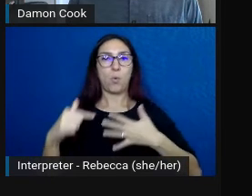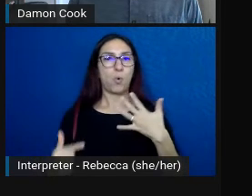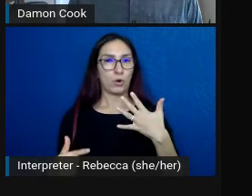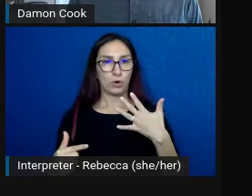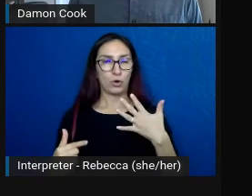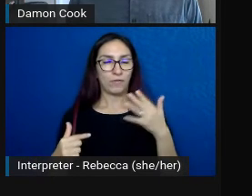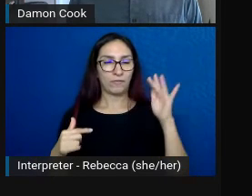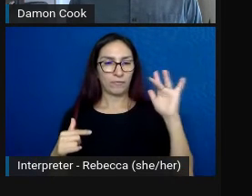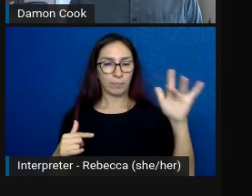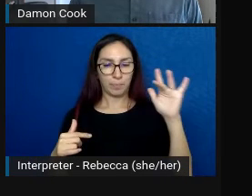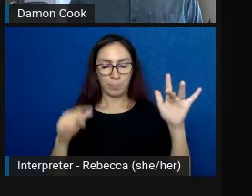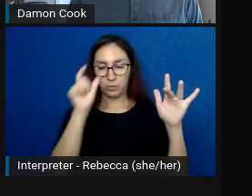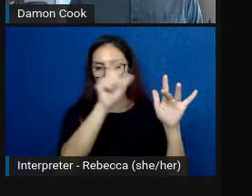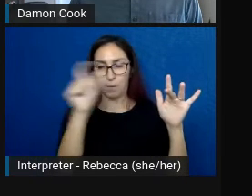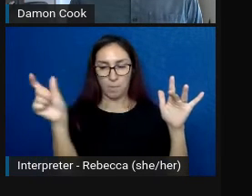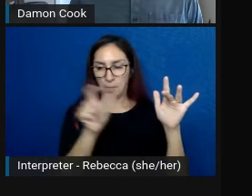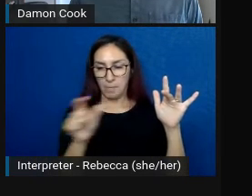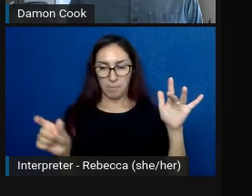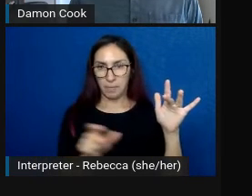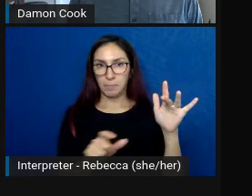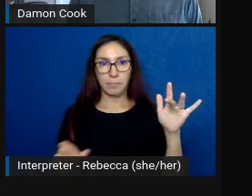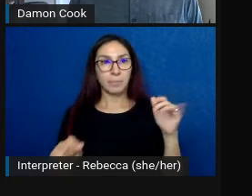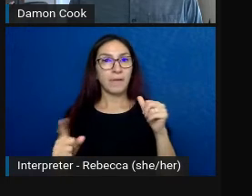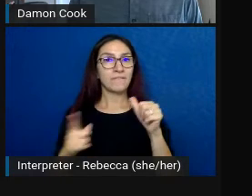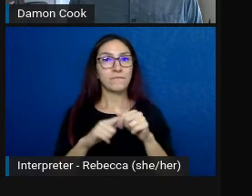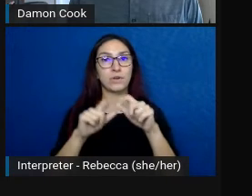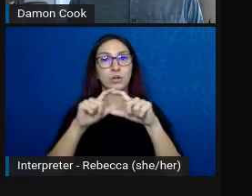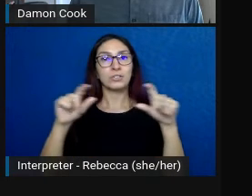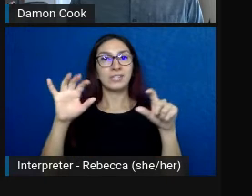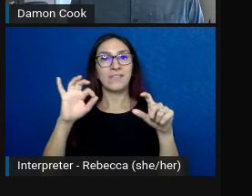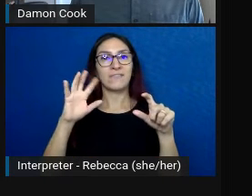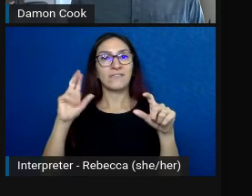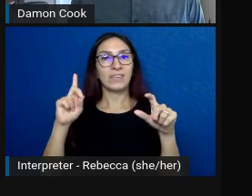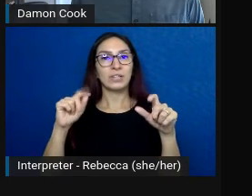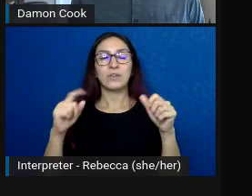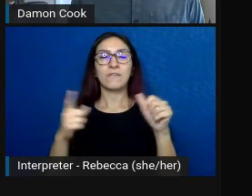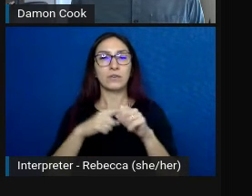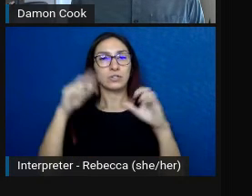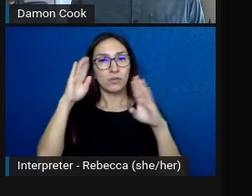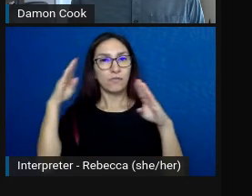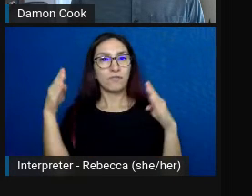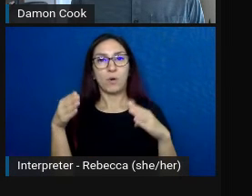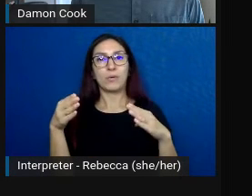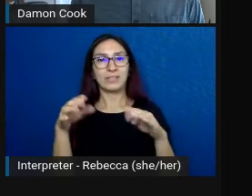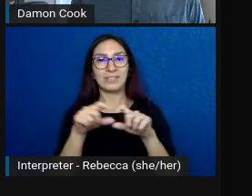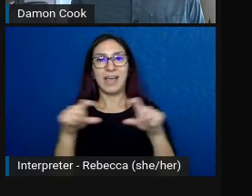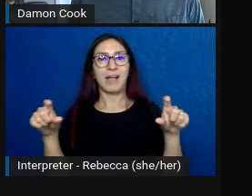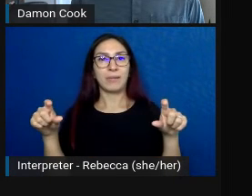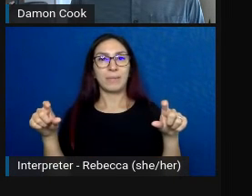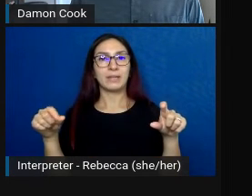The first field or the first focus element is the email address field.